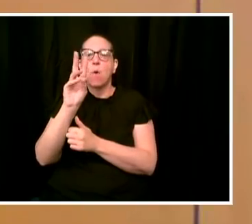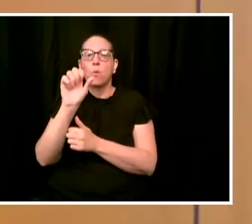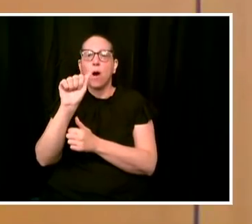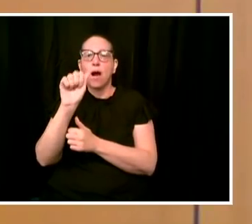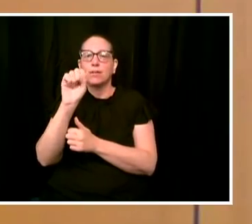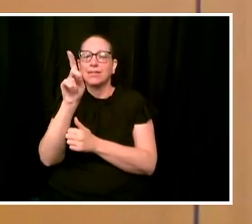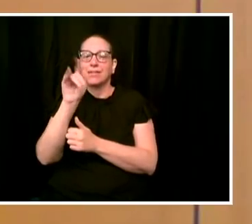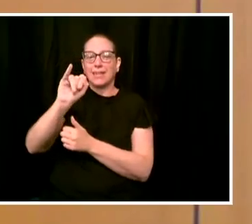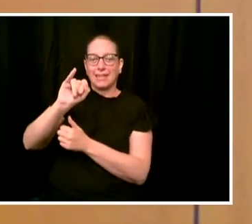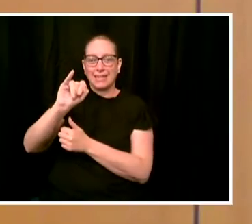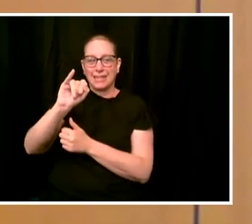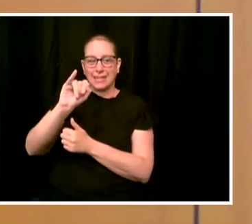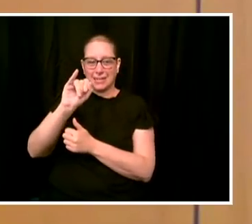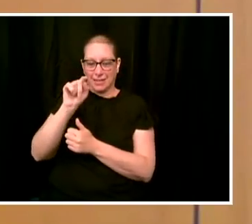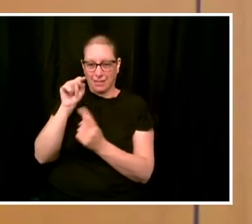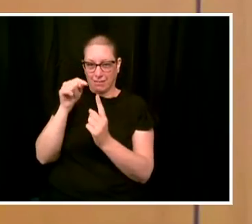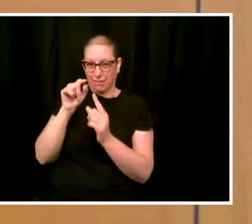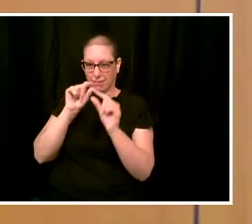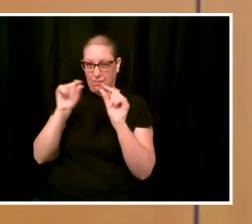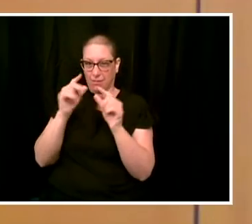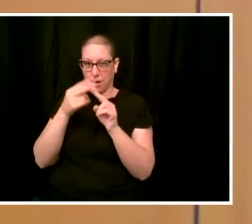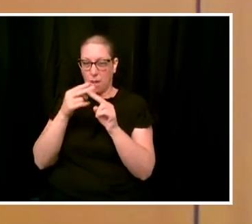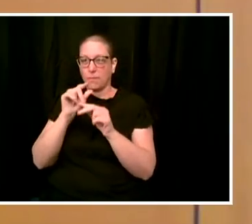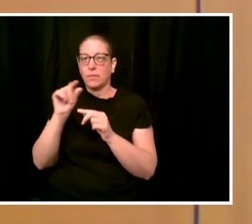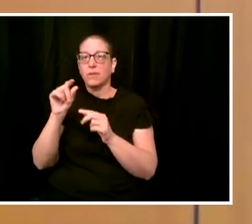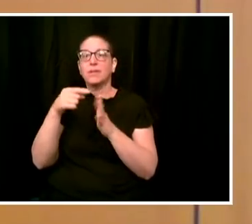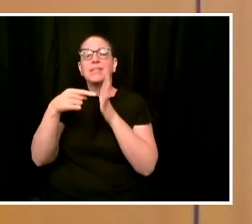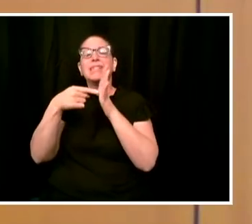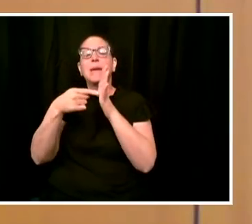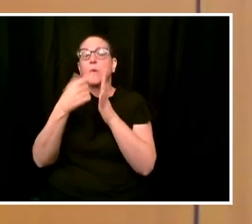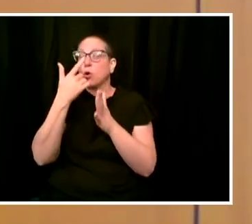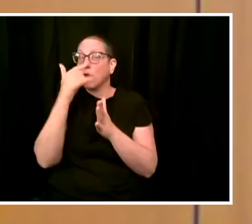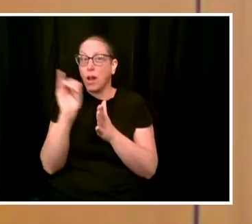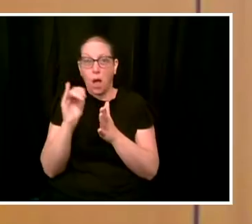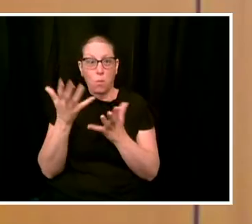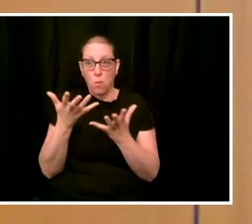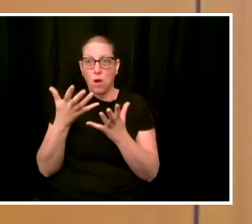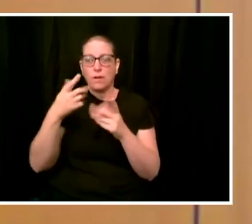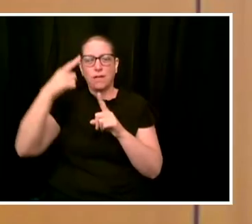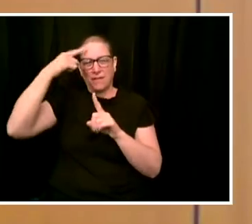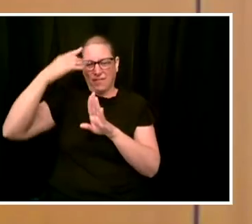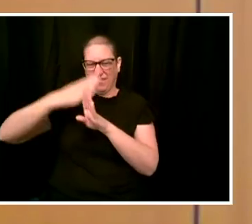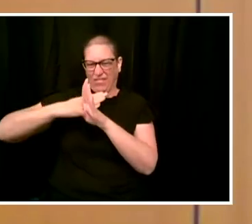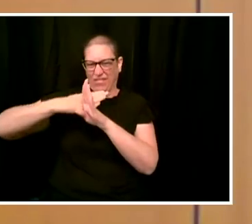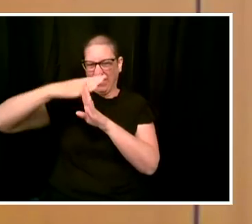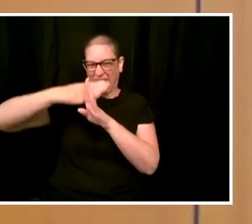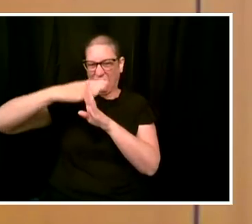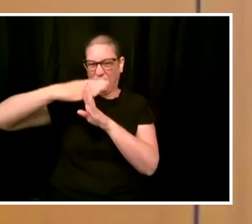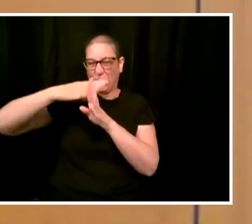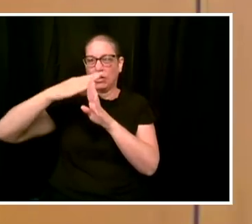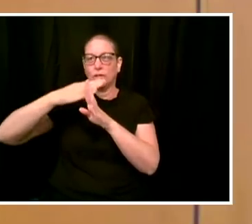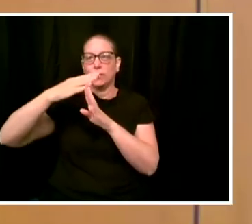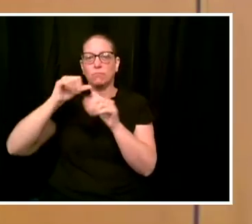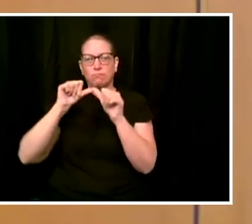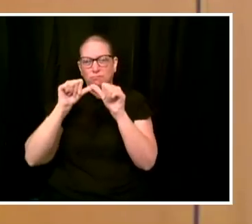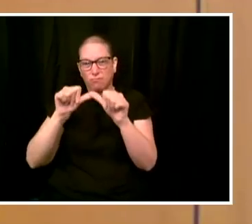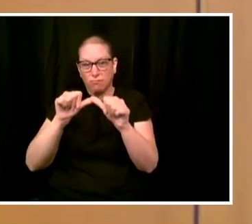OF THE SIMILAR SYMPTOMS OF KAWASAKI DISEASE.